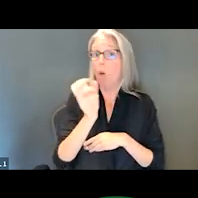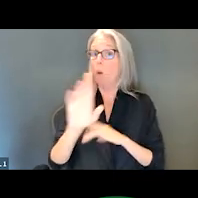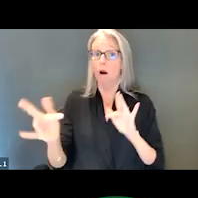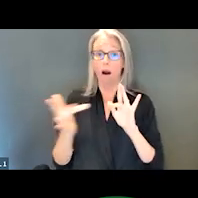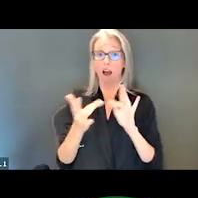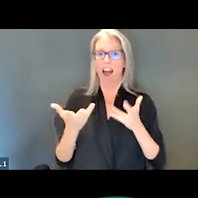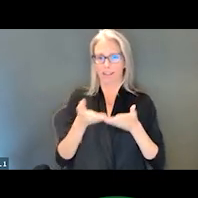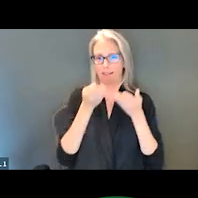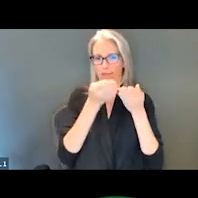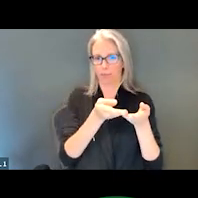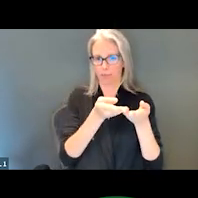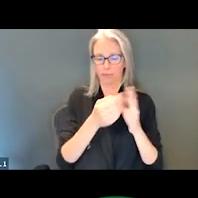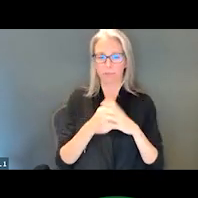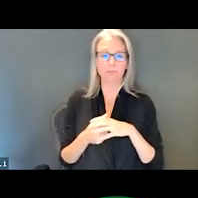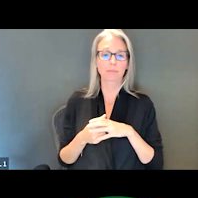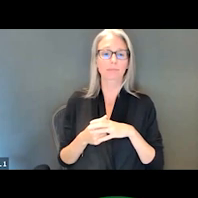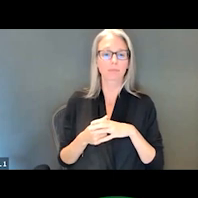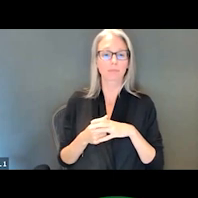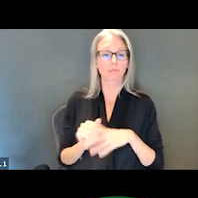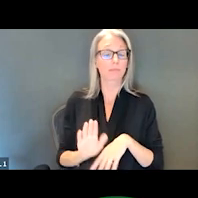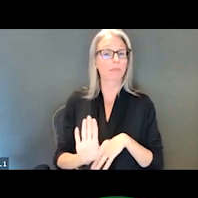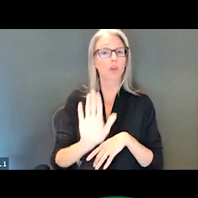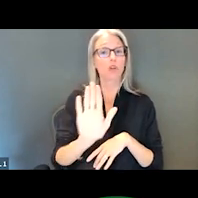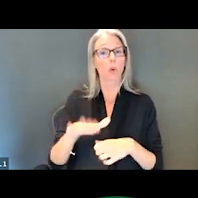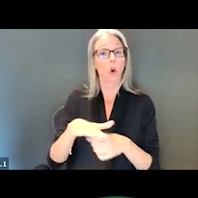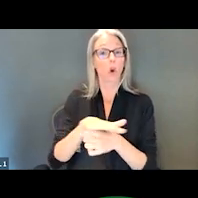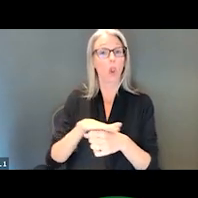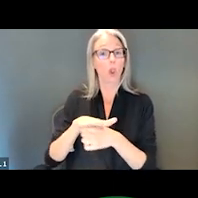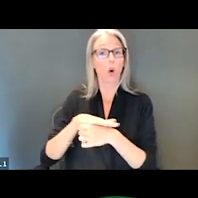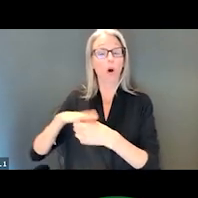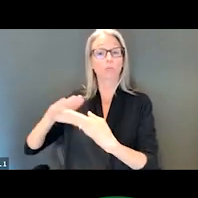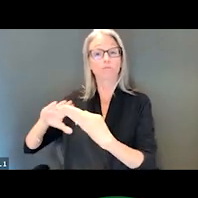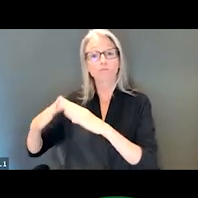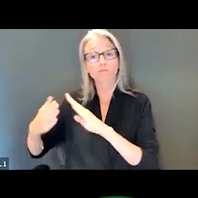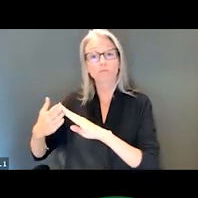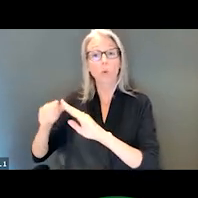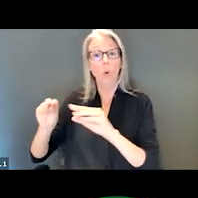can be done to improve access on a local level.